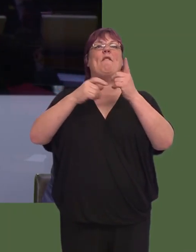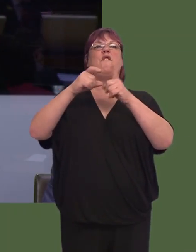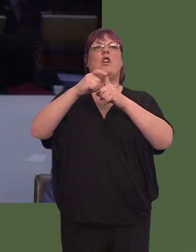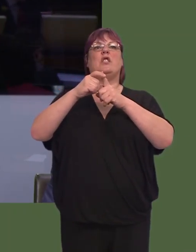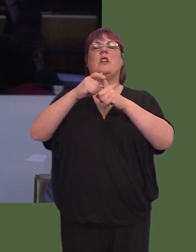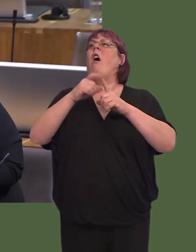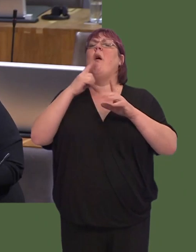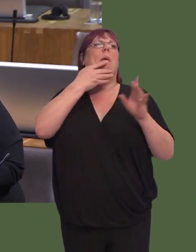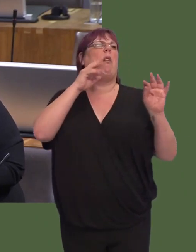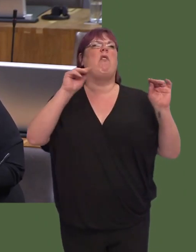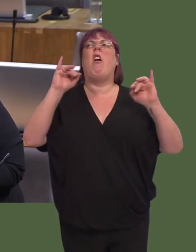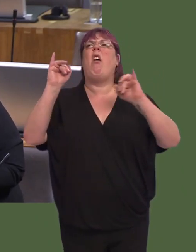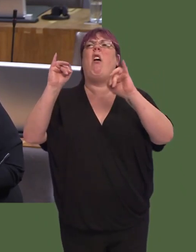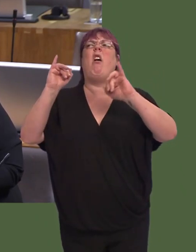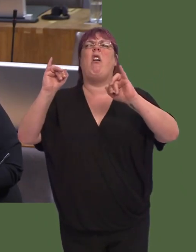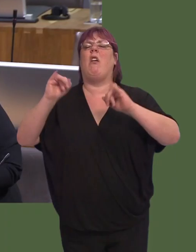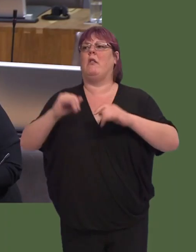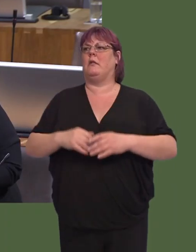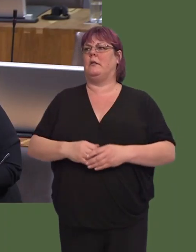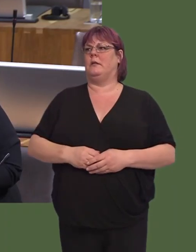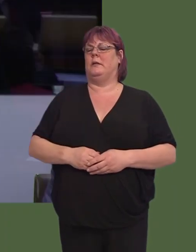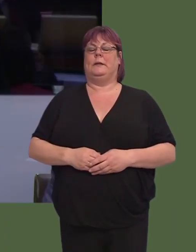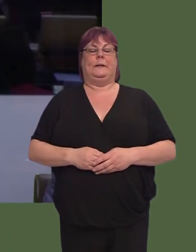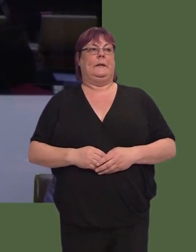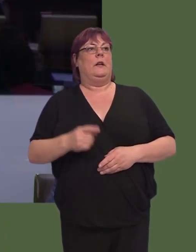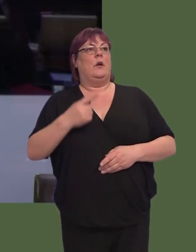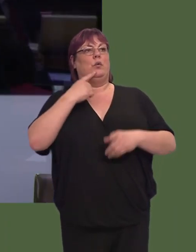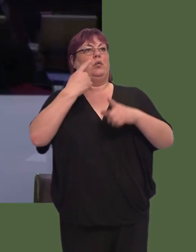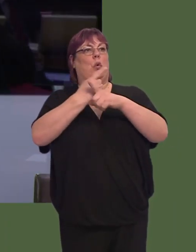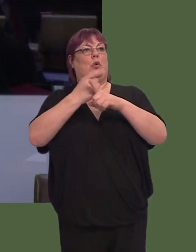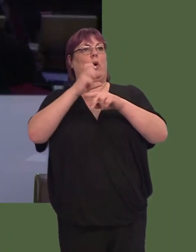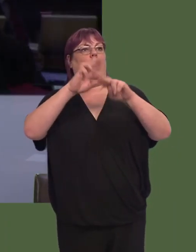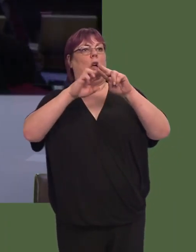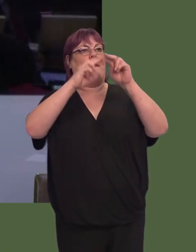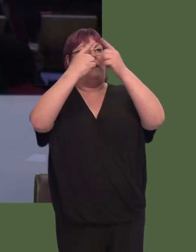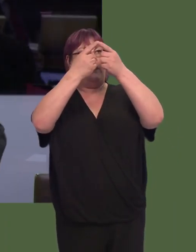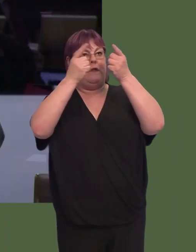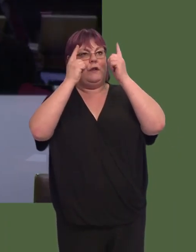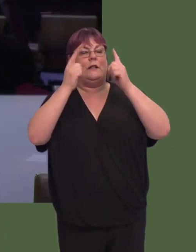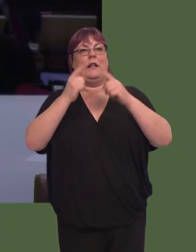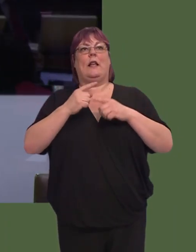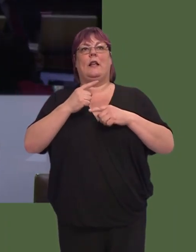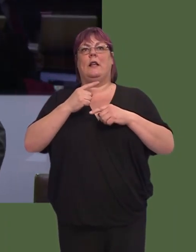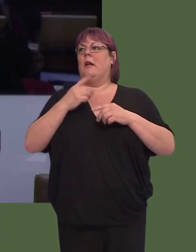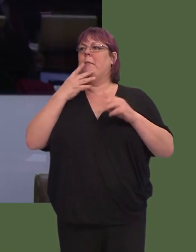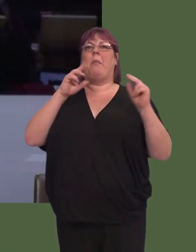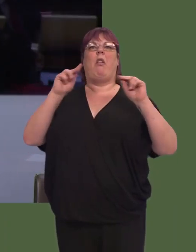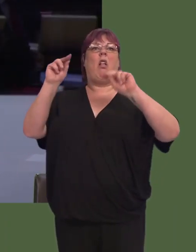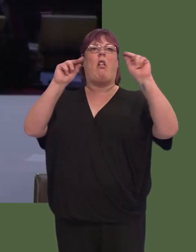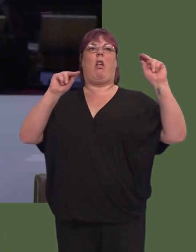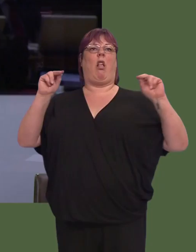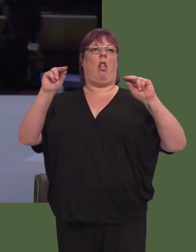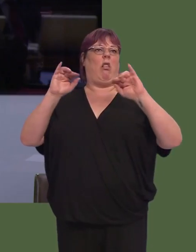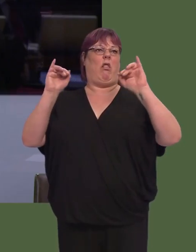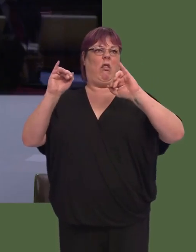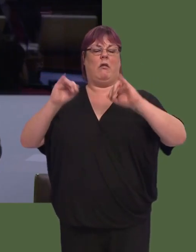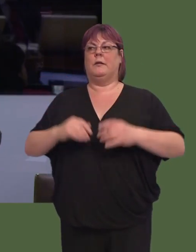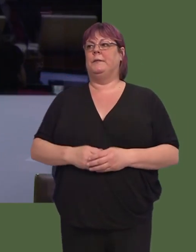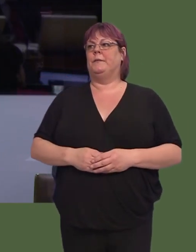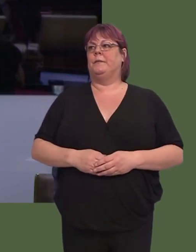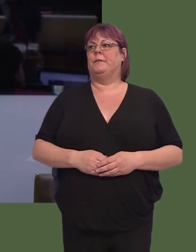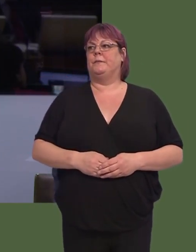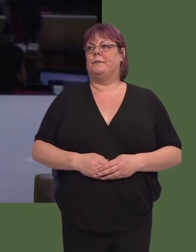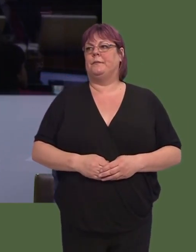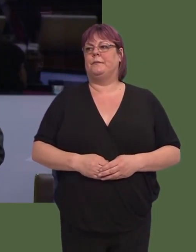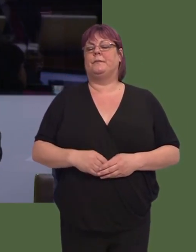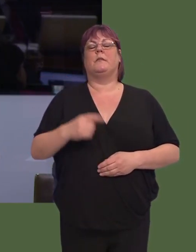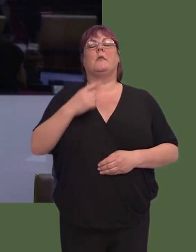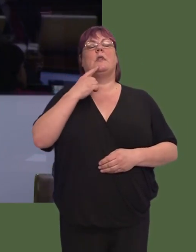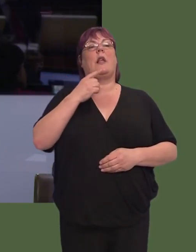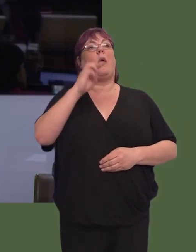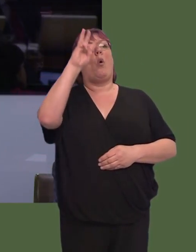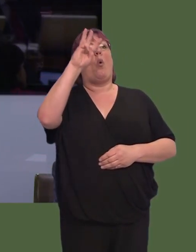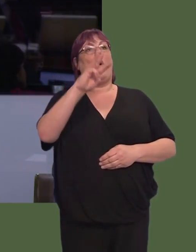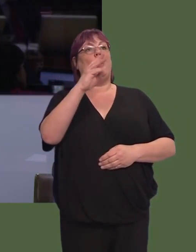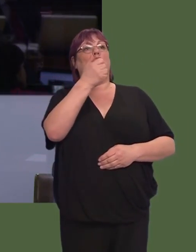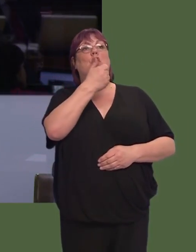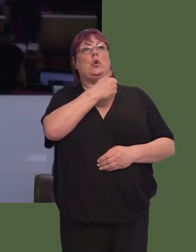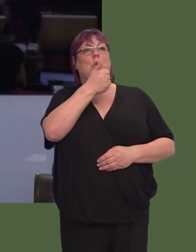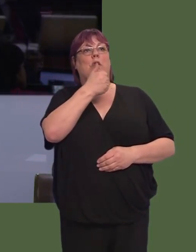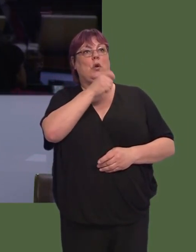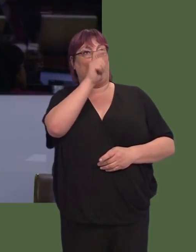He told the Welsh Affairs Select Committee that Welsh consumers will benefit enormously